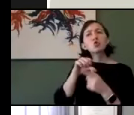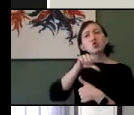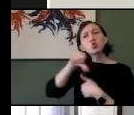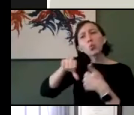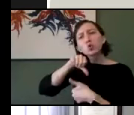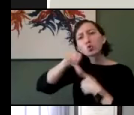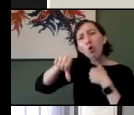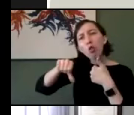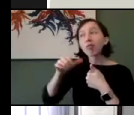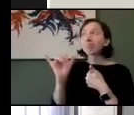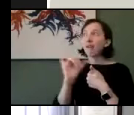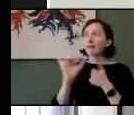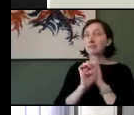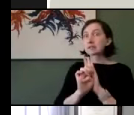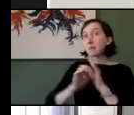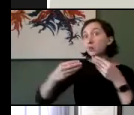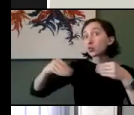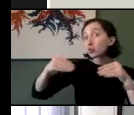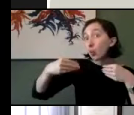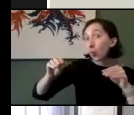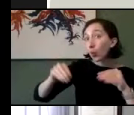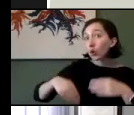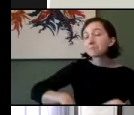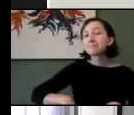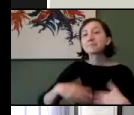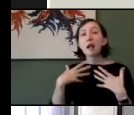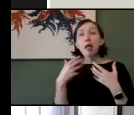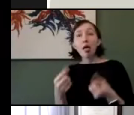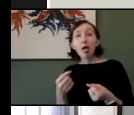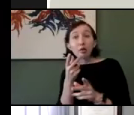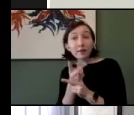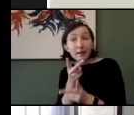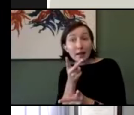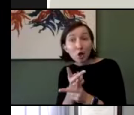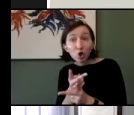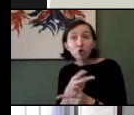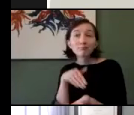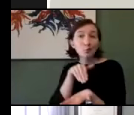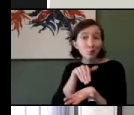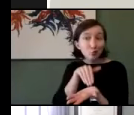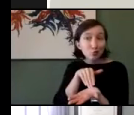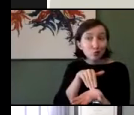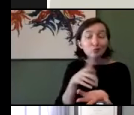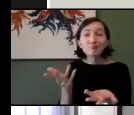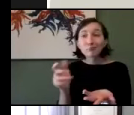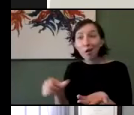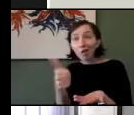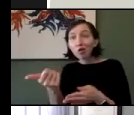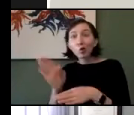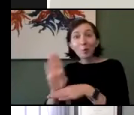stores, healthcare situations and other places of business. So, keeping those things in mind.